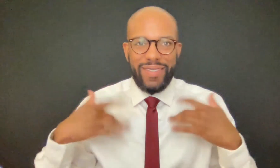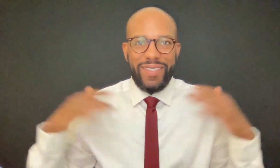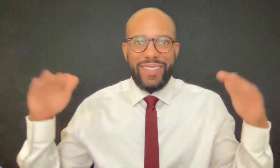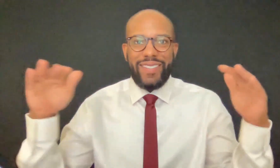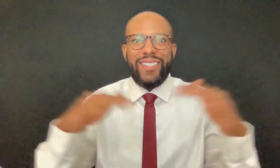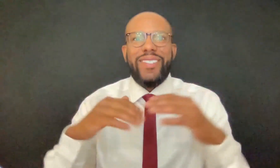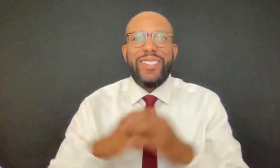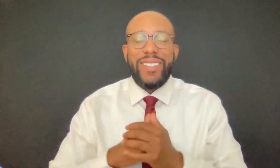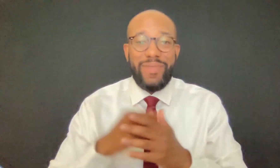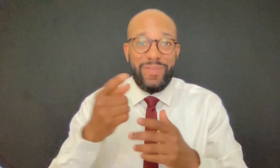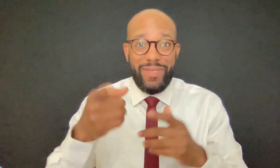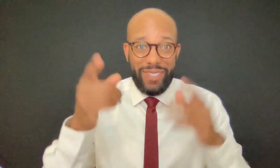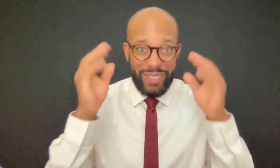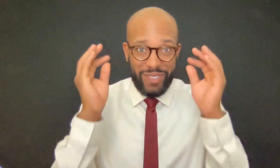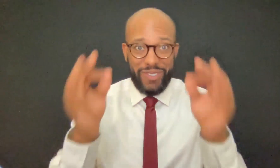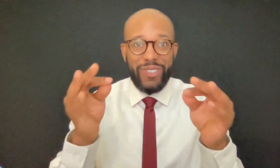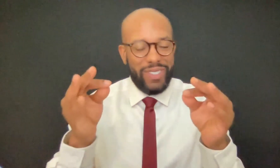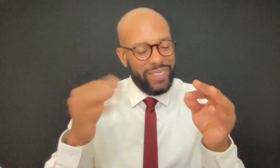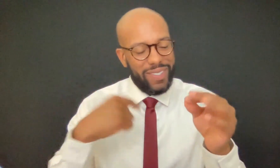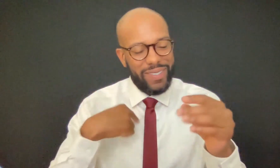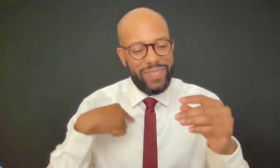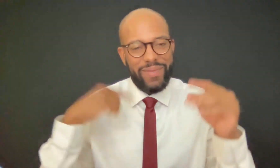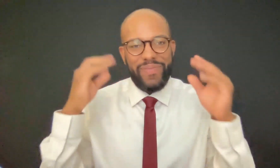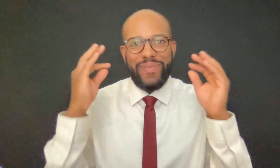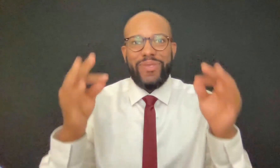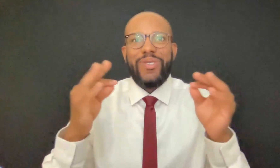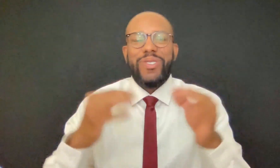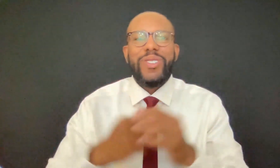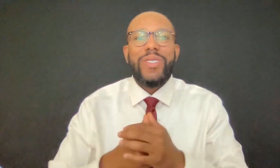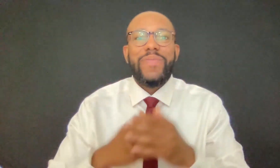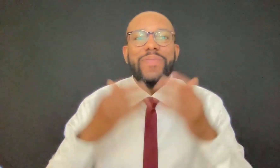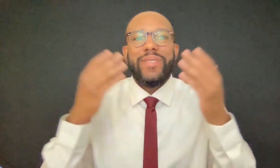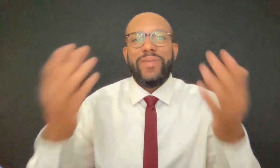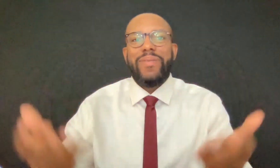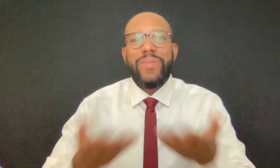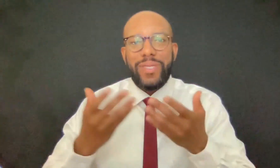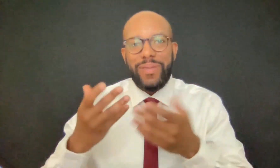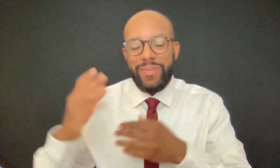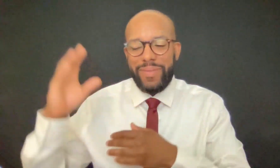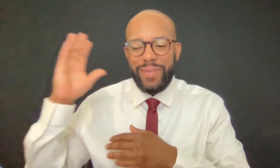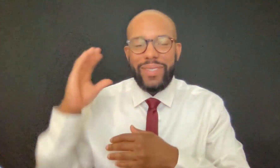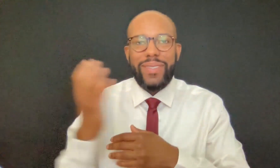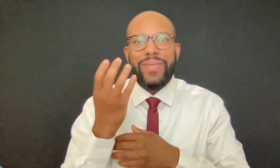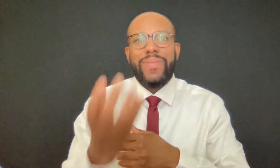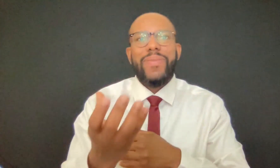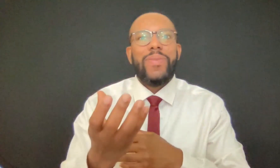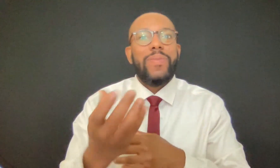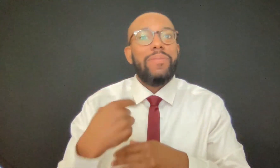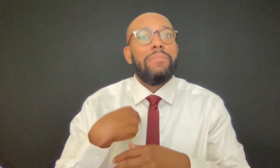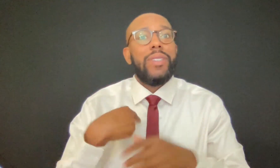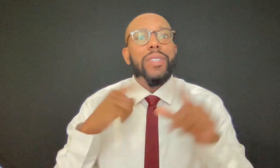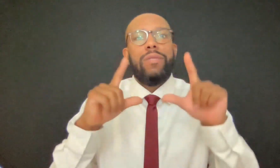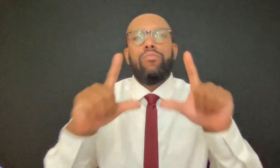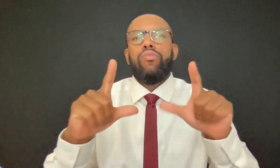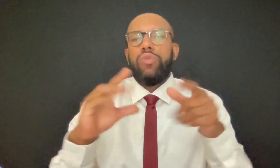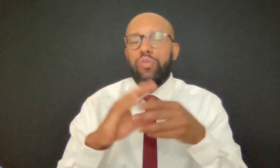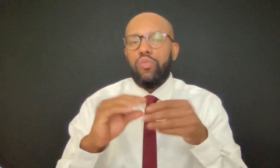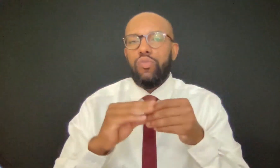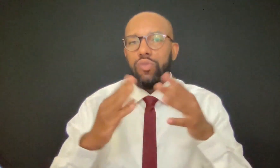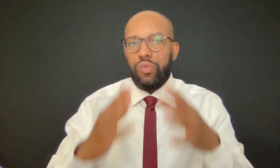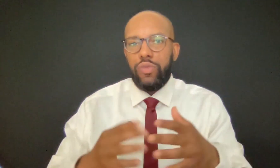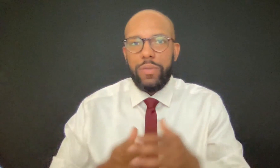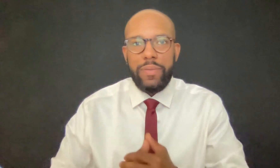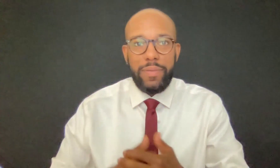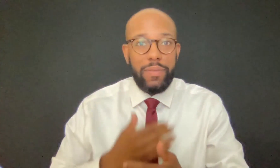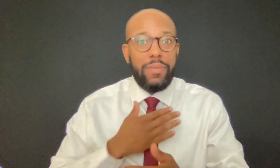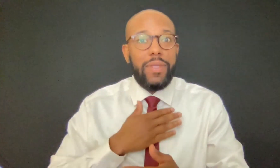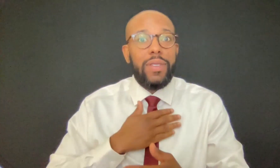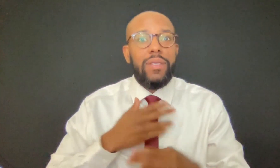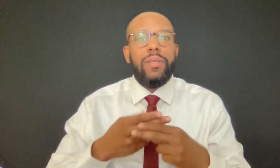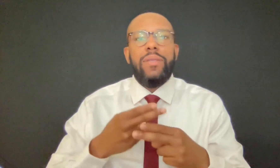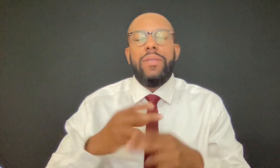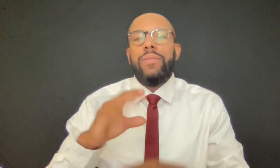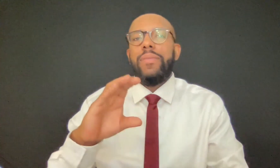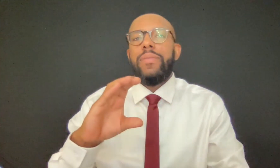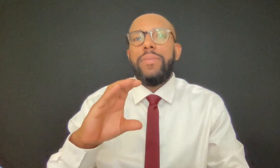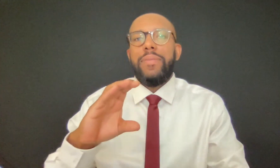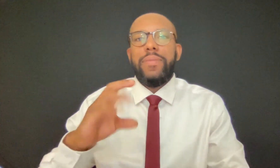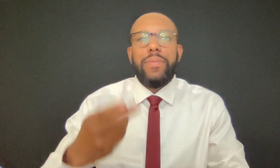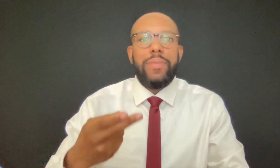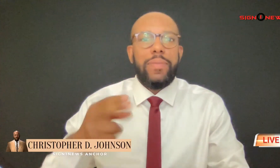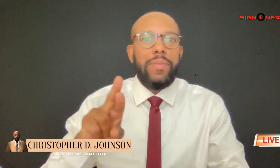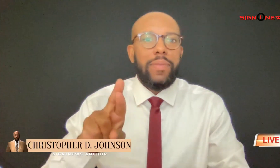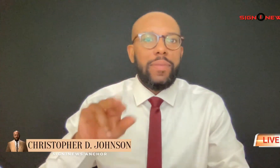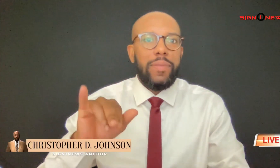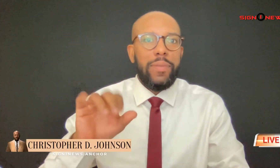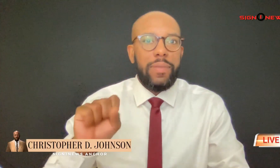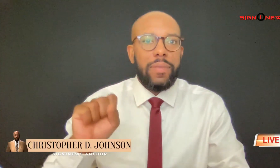What's up everyone is everyone doing good I'm doing great welcome to Sign1News I'm Sign1News